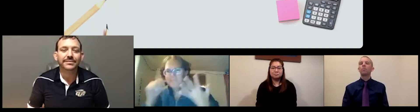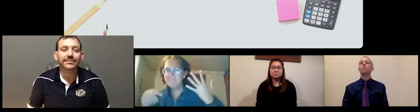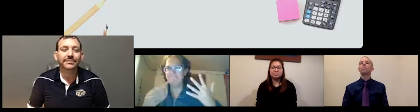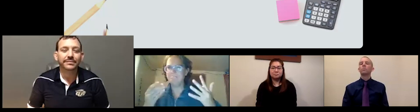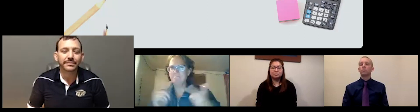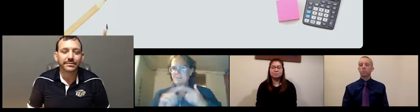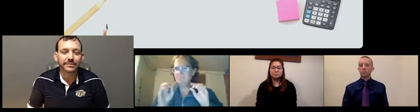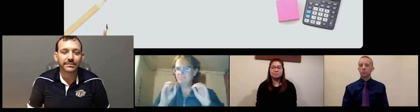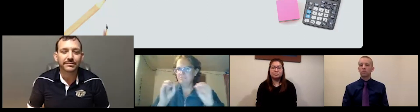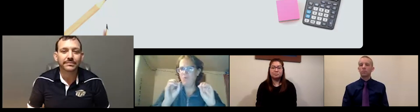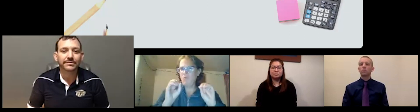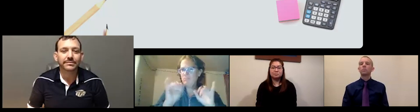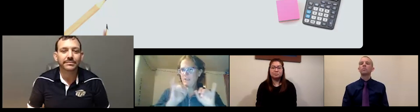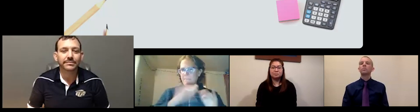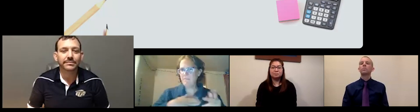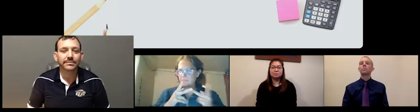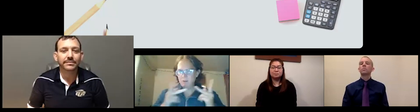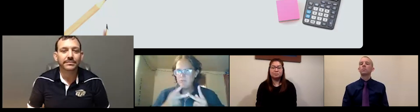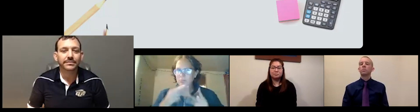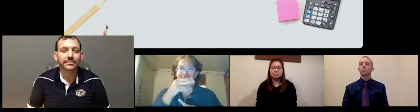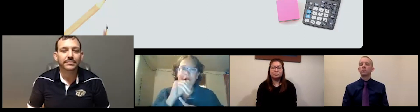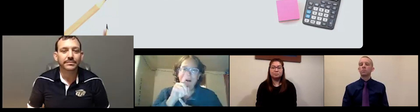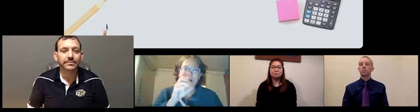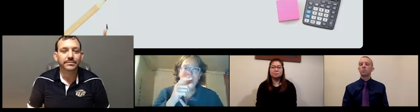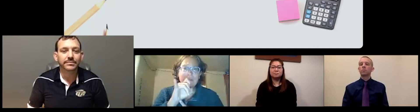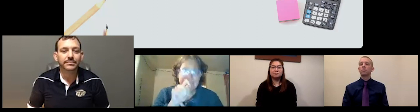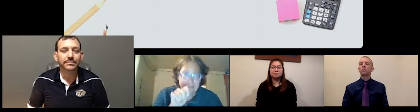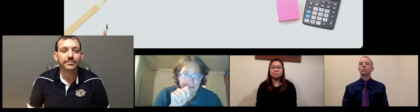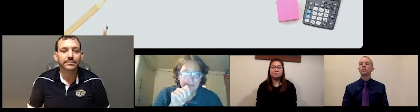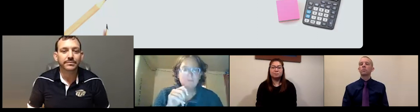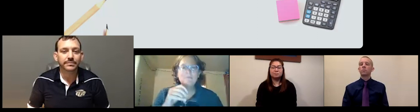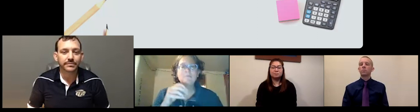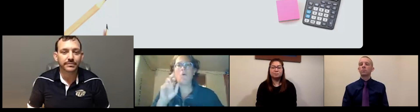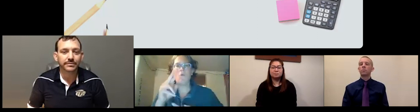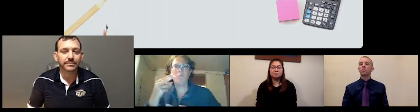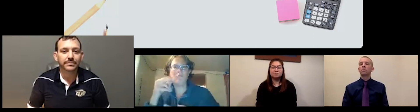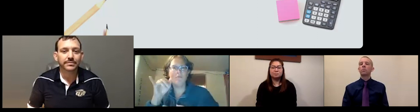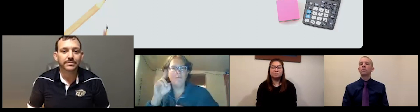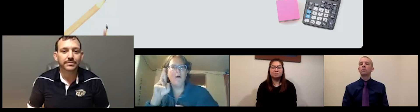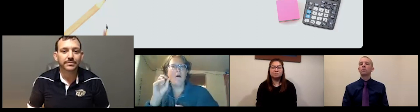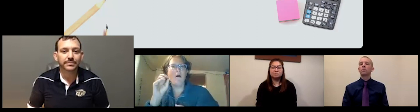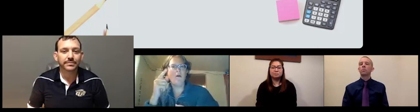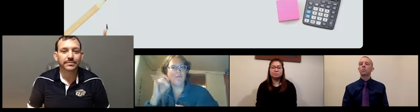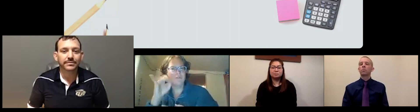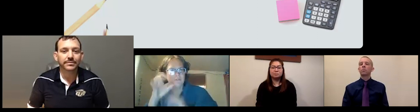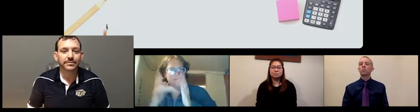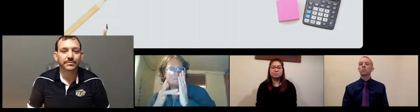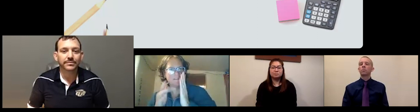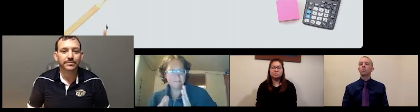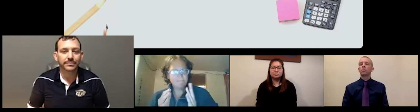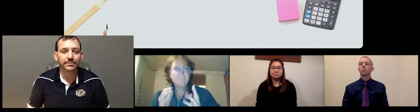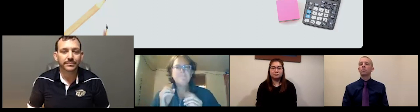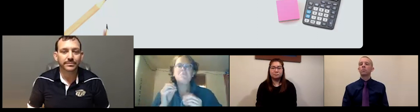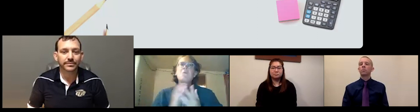But none like my position, a hydrologist or hydrologic technician.